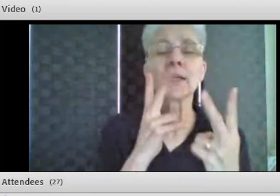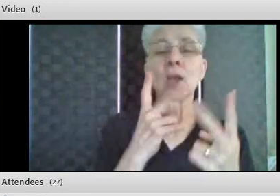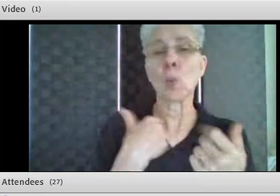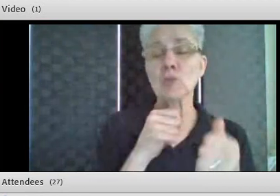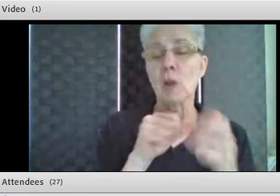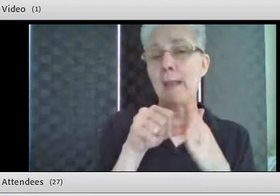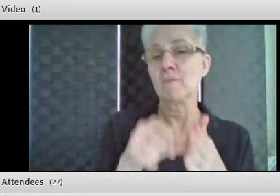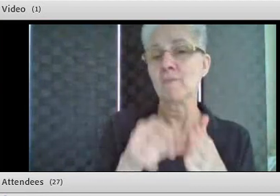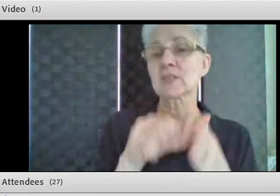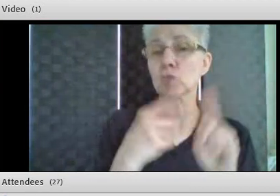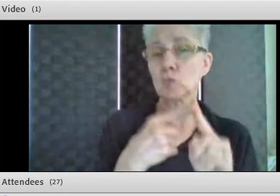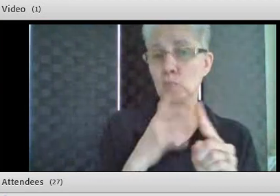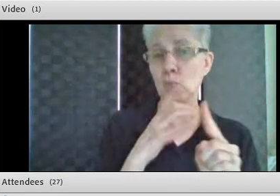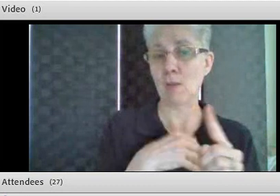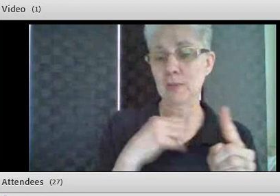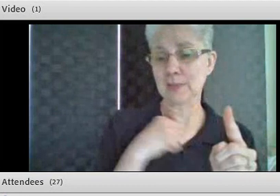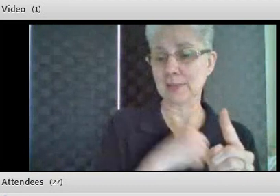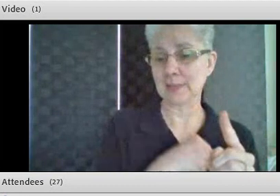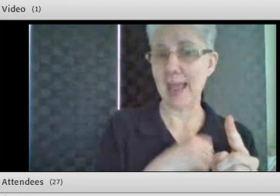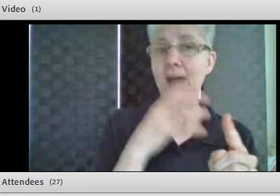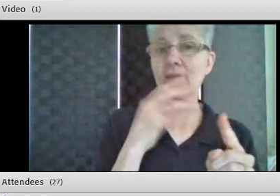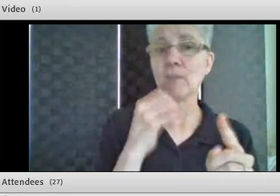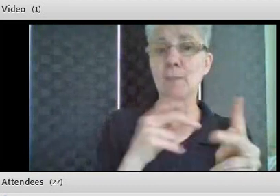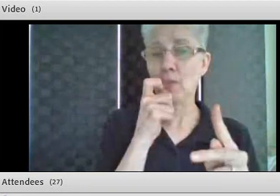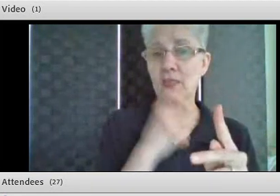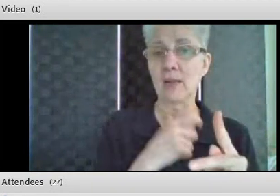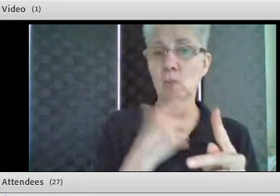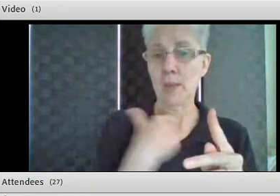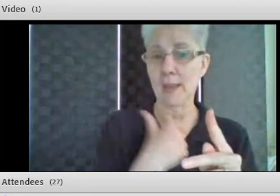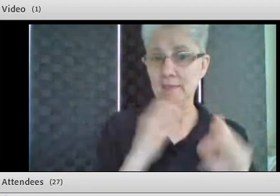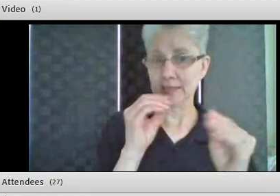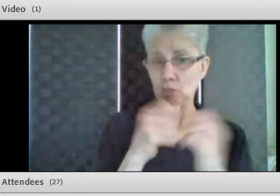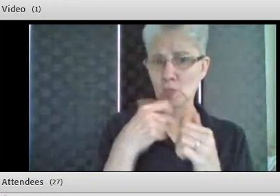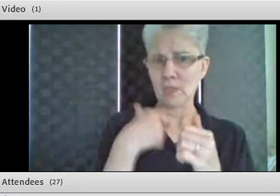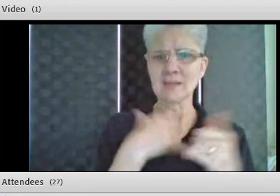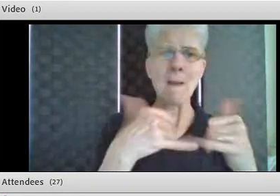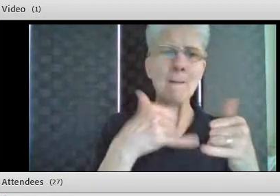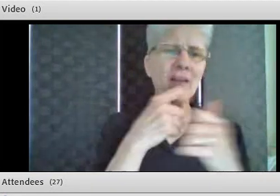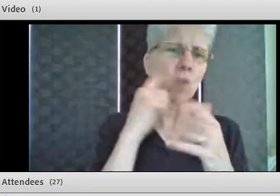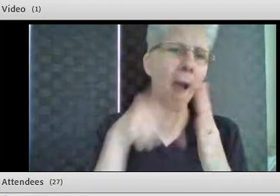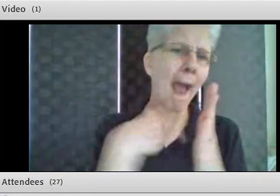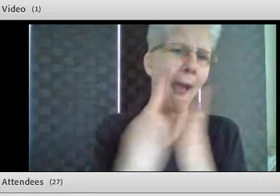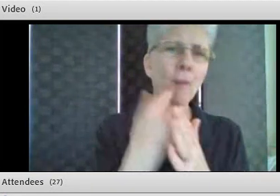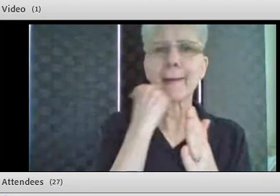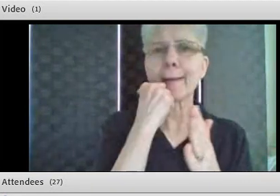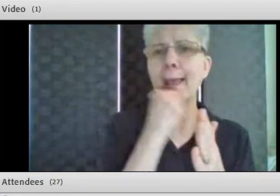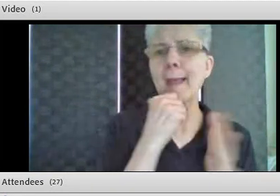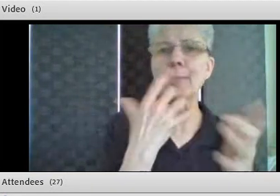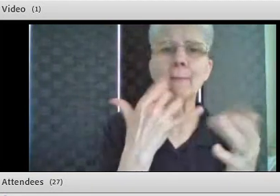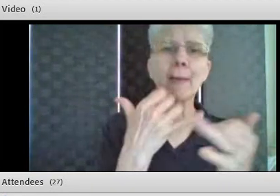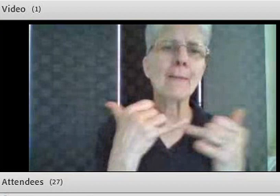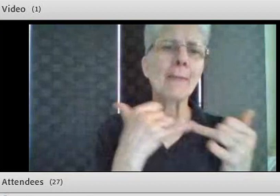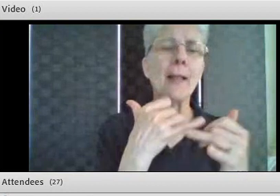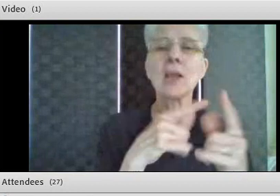even really as soon as this is done, try one out. Pick one. Try it out and play. Exactly. We try to emphasize to, you know, our staff